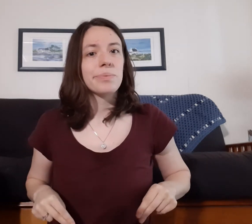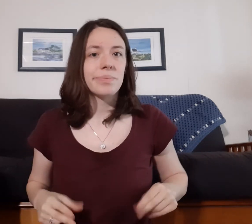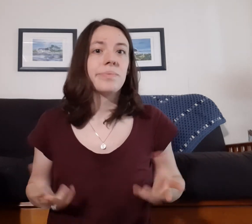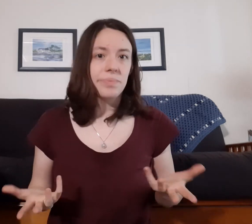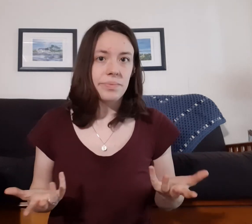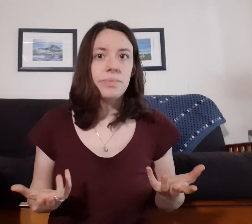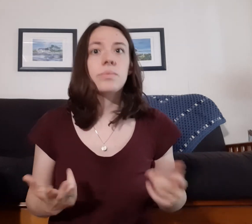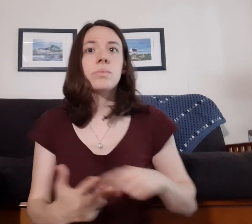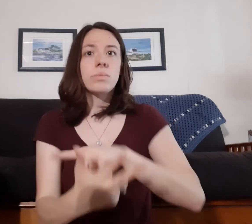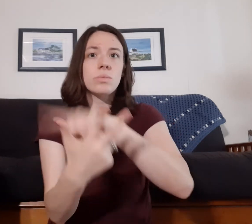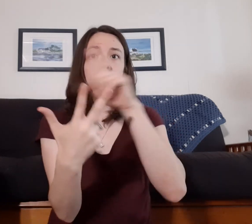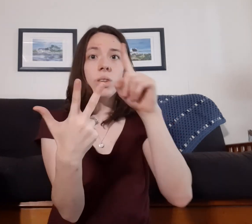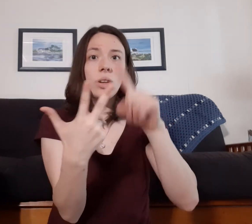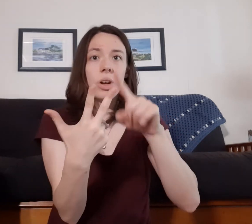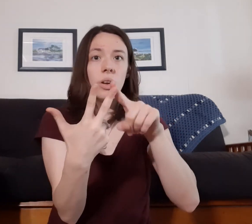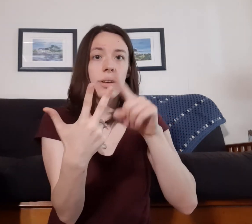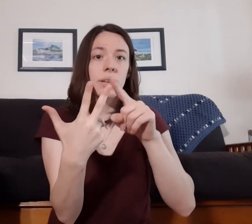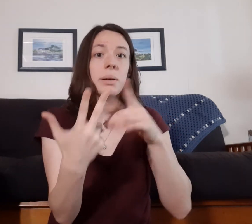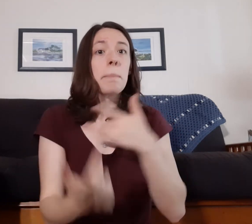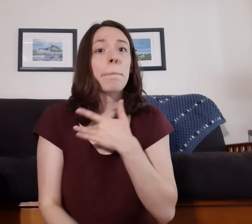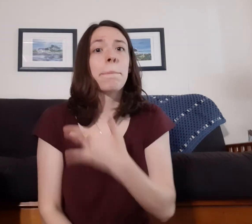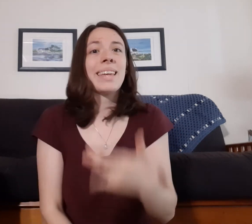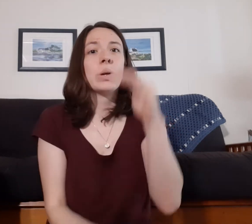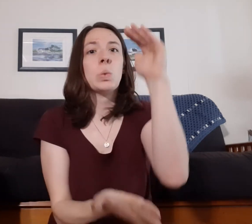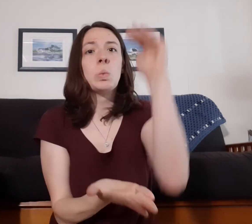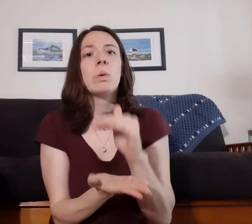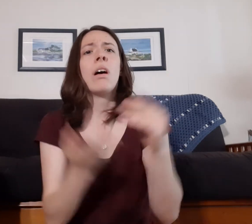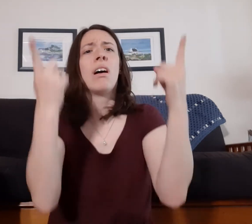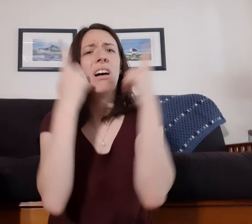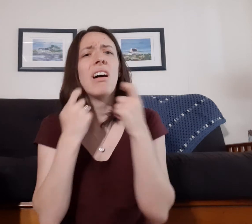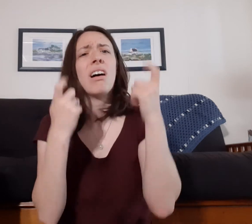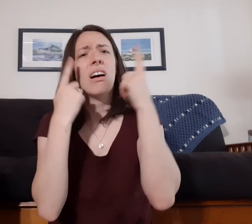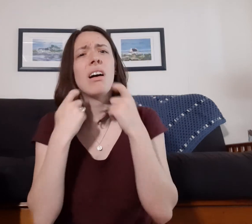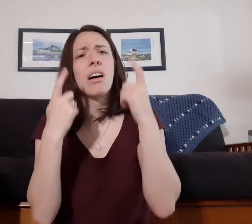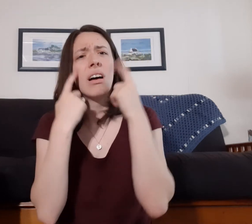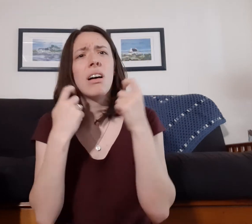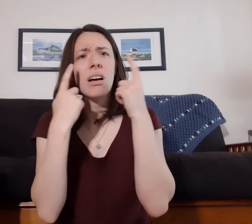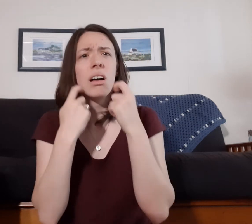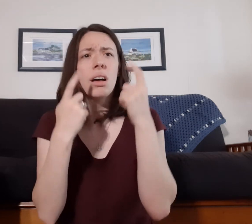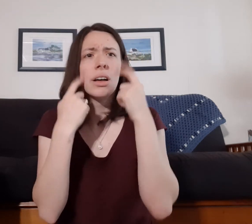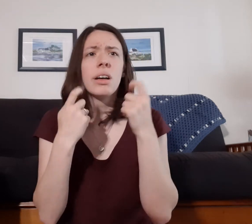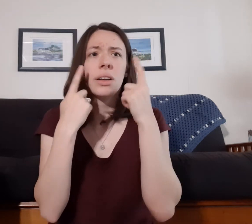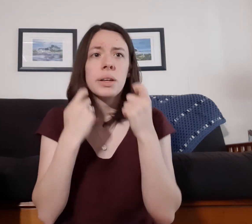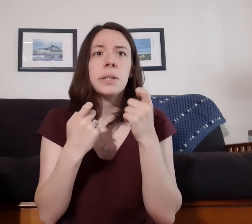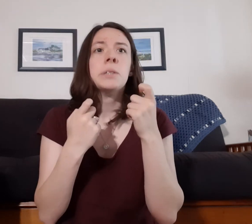Third, EC tends to reduce fussiness.